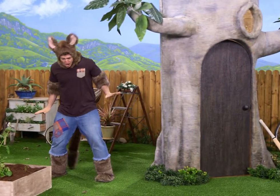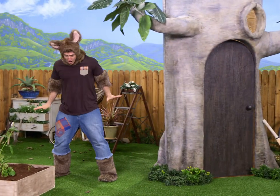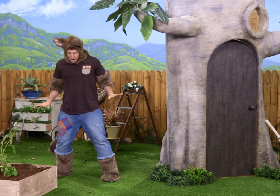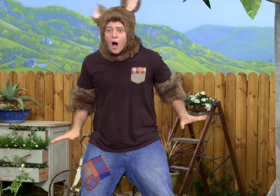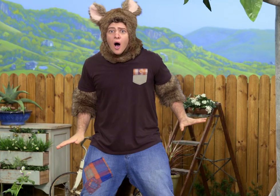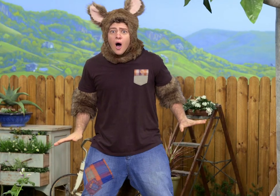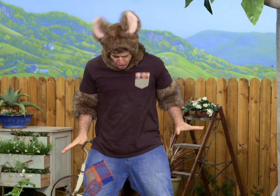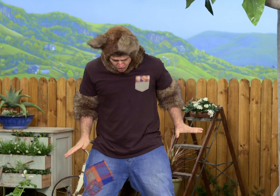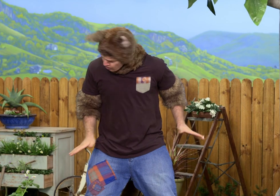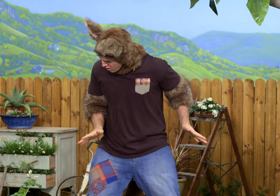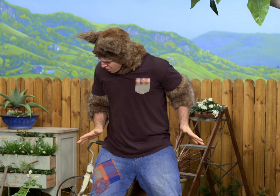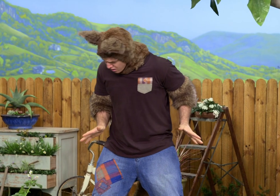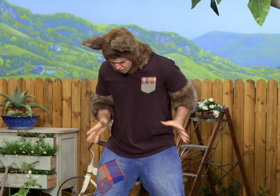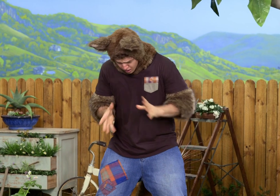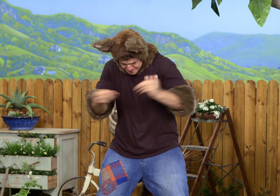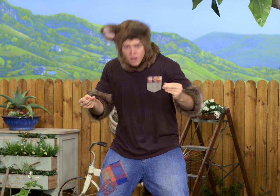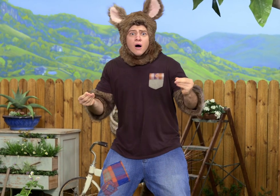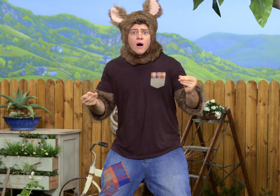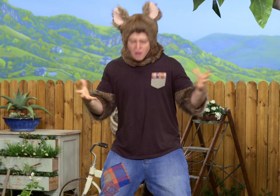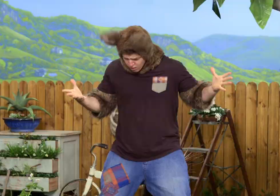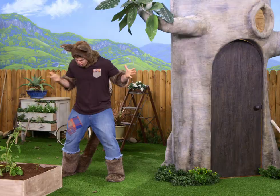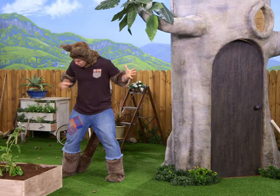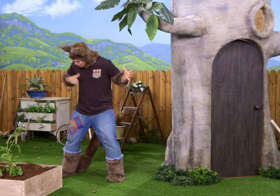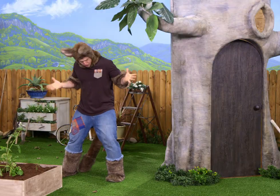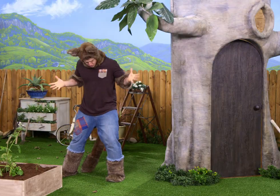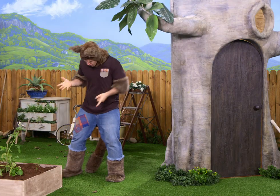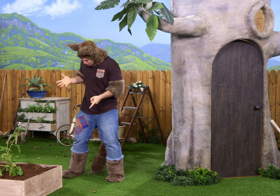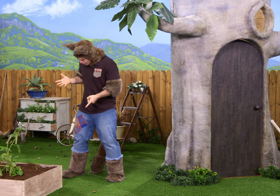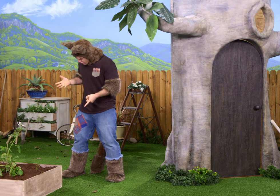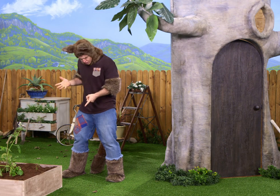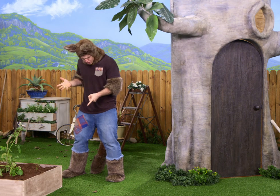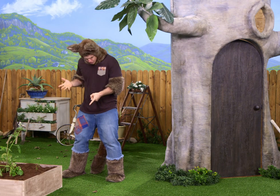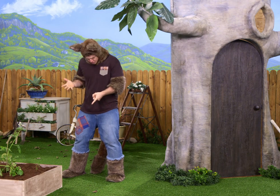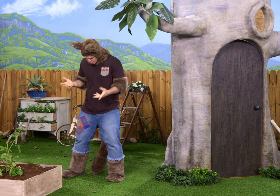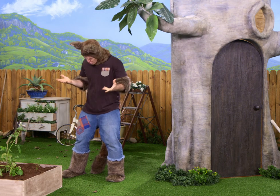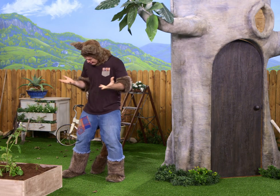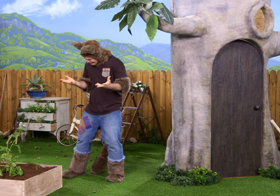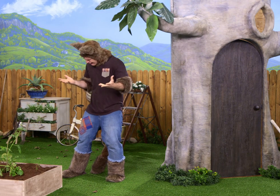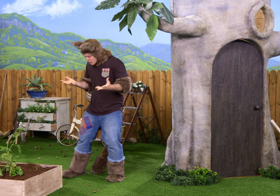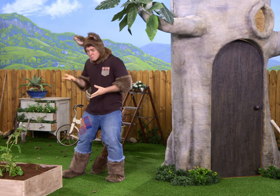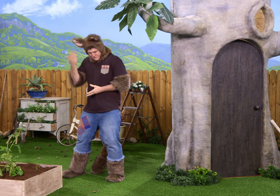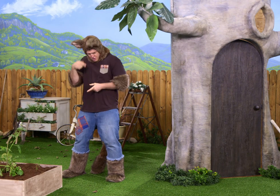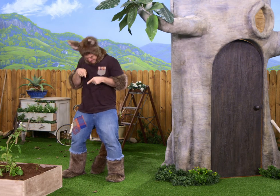(GASPS) Huh? What? They're gone! Wha...Where?